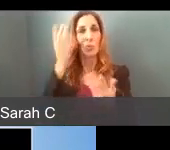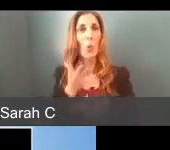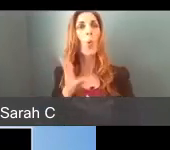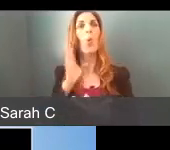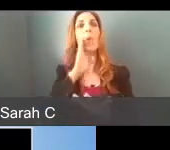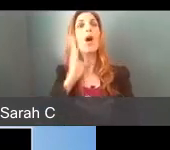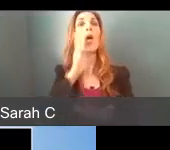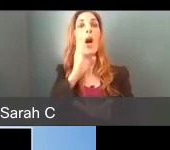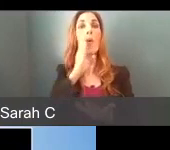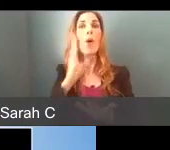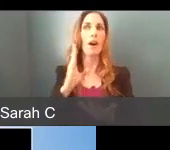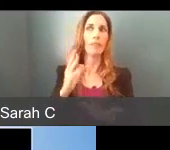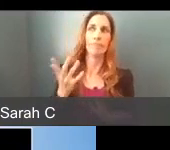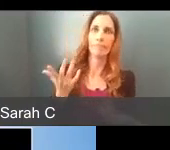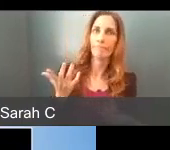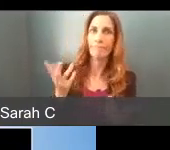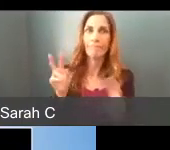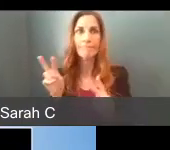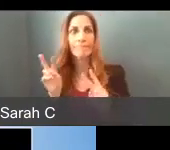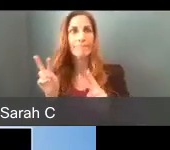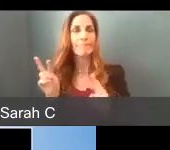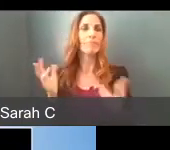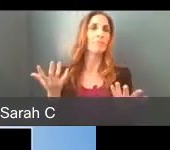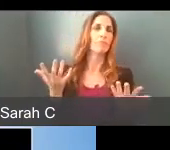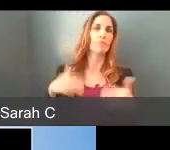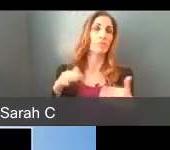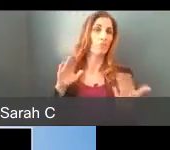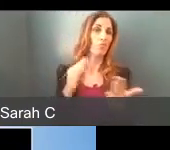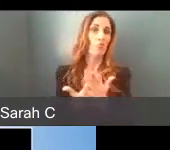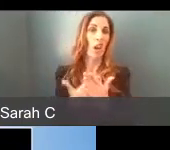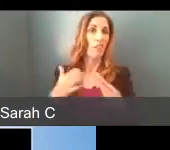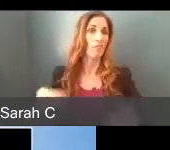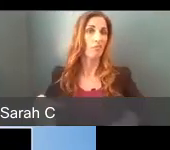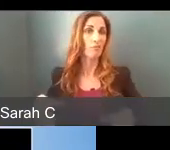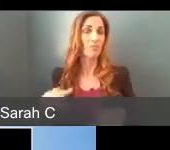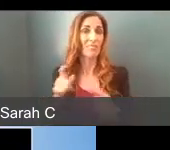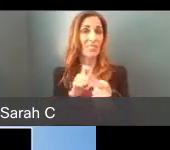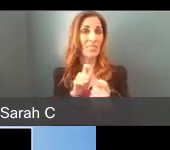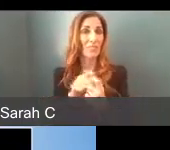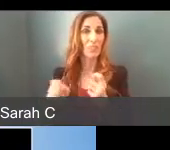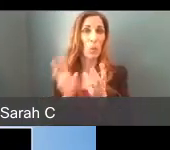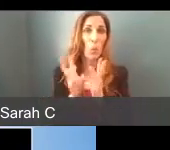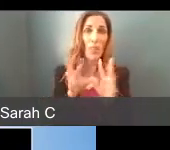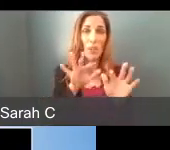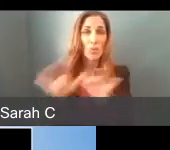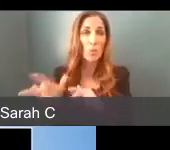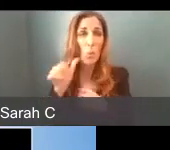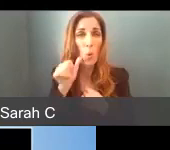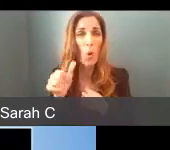but again until it arrives, particularly with this weather situation, we're not going to count on it.